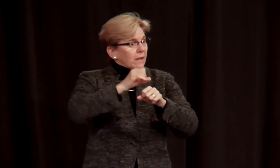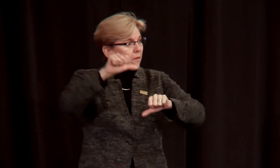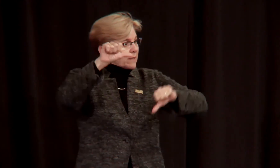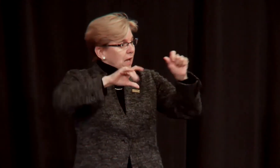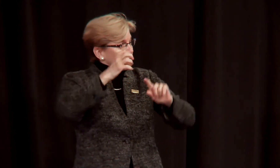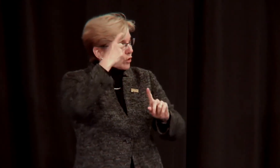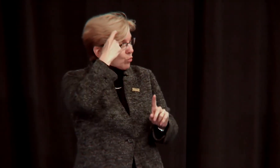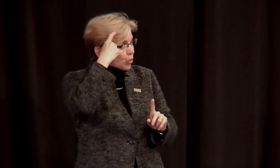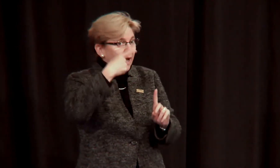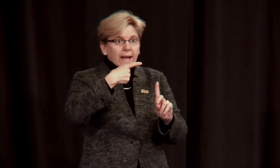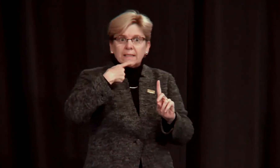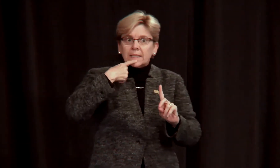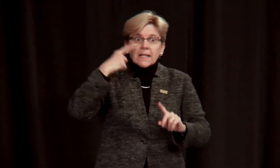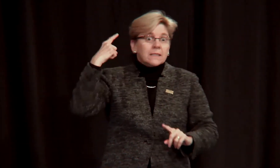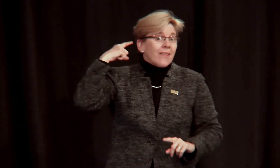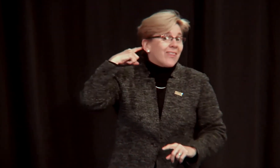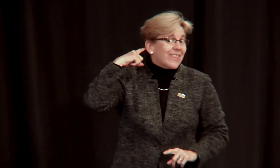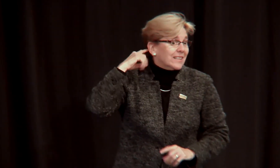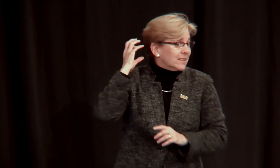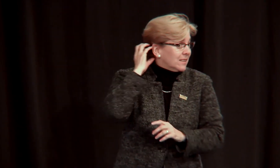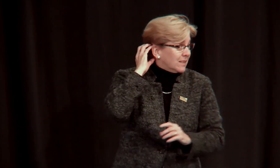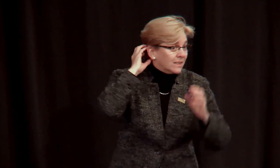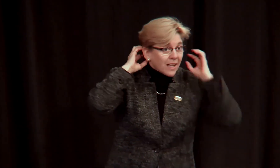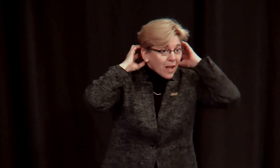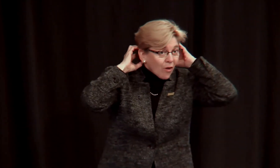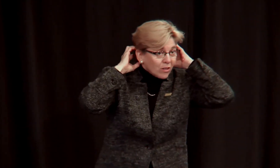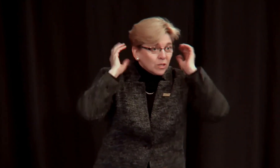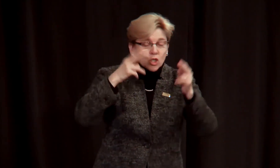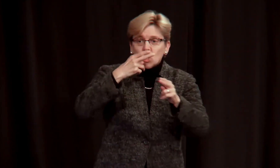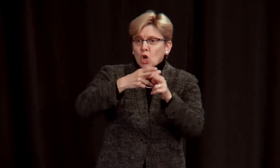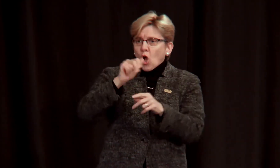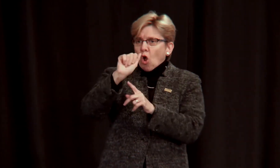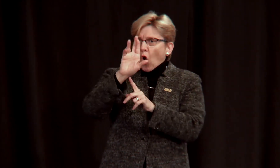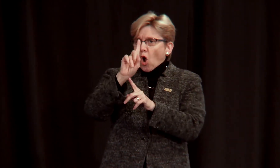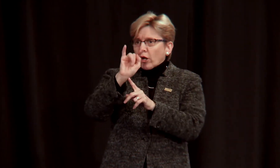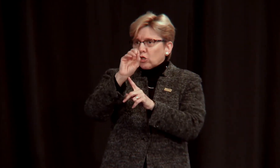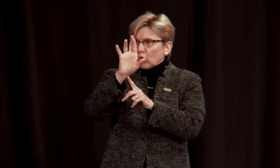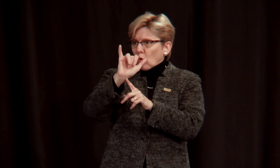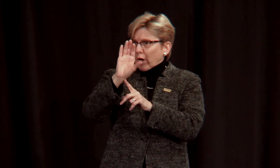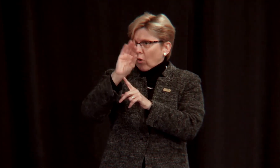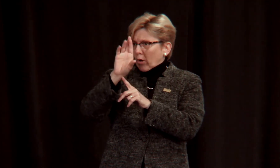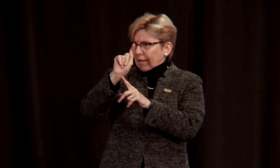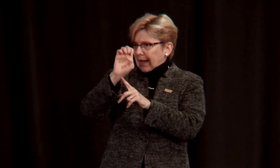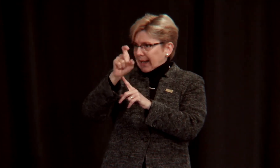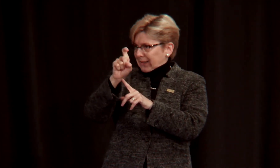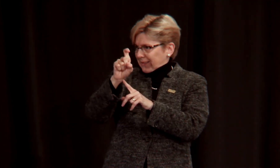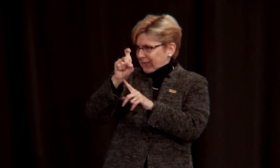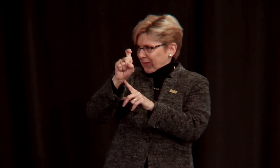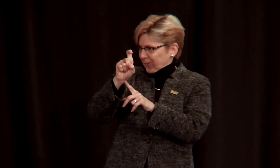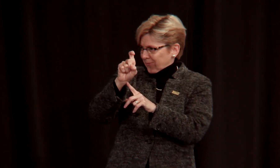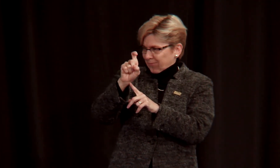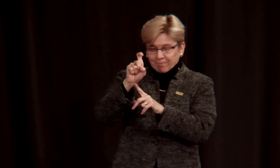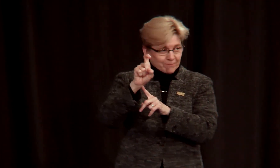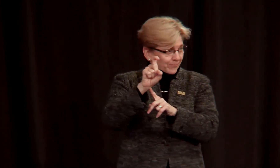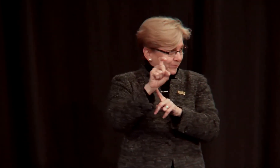and how the fact that it convinced the world for years that the brain and the auditory cortex